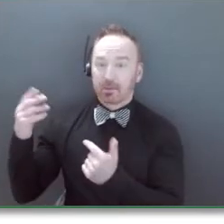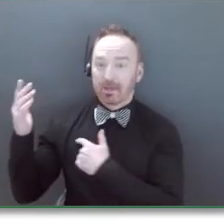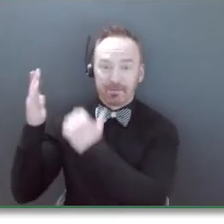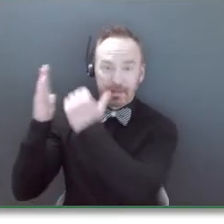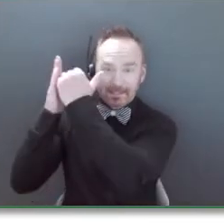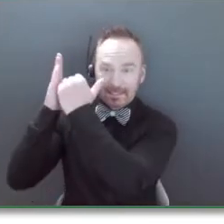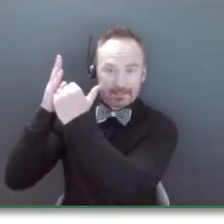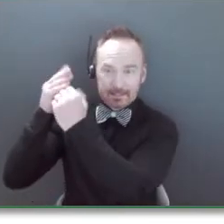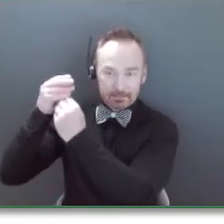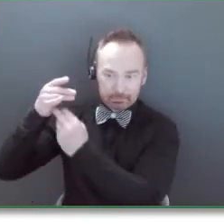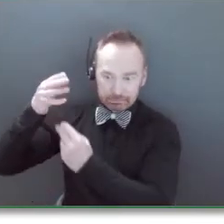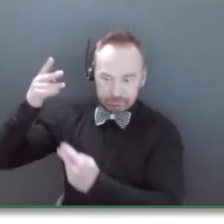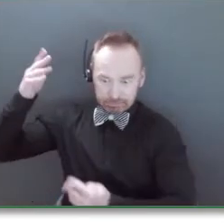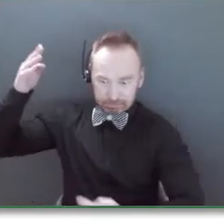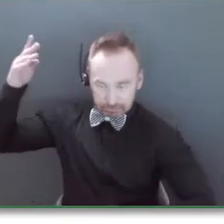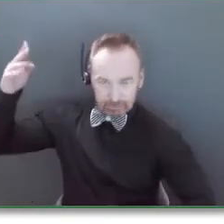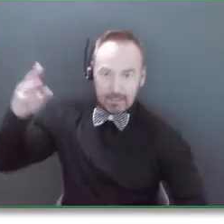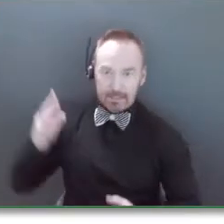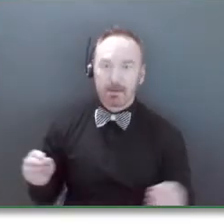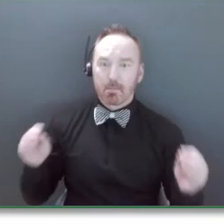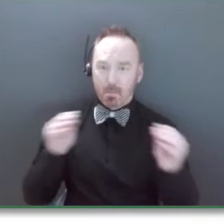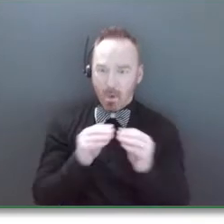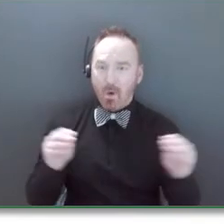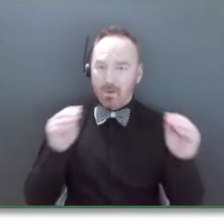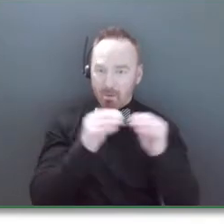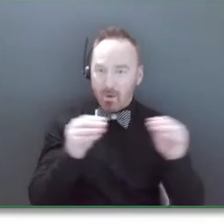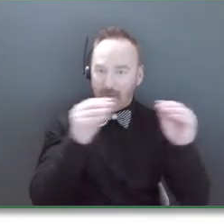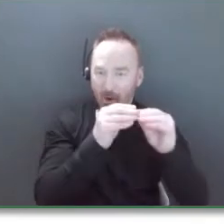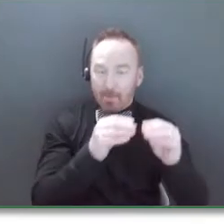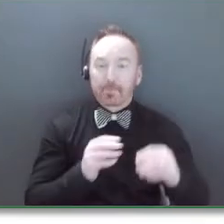slide please. In fact, we've we've got a list on our on our website of some of